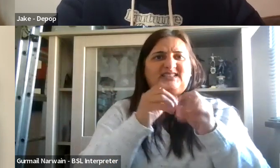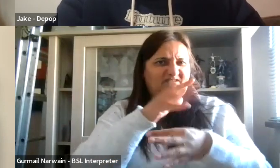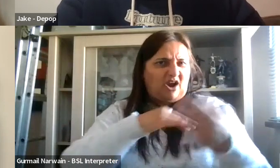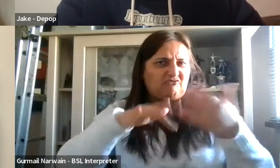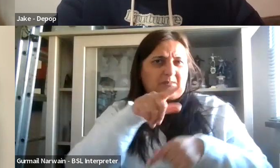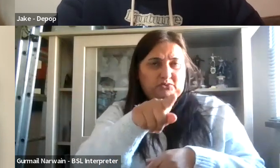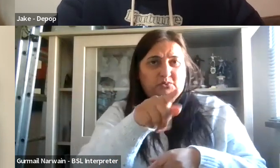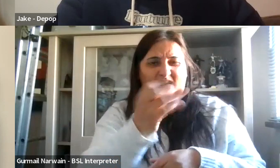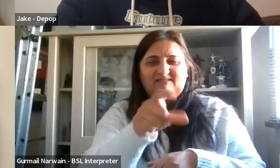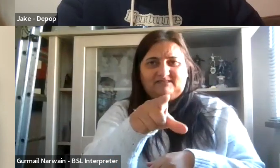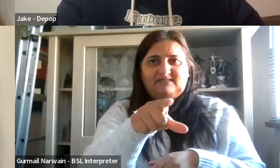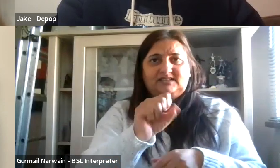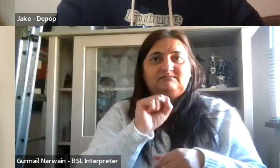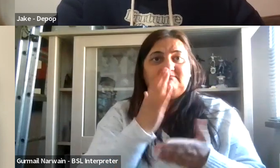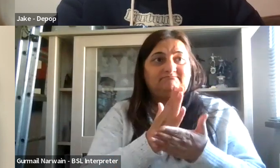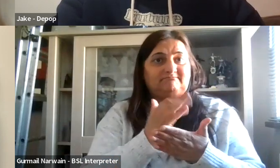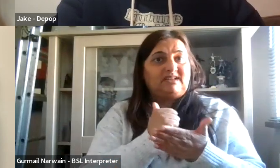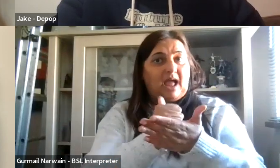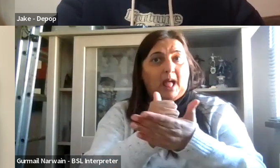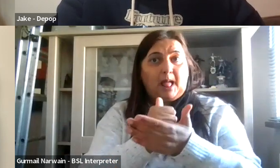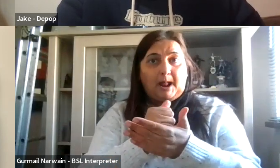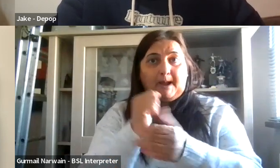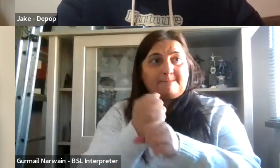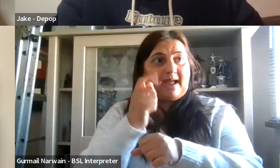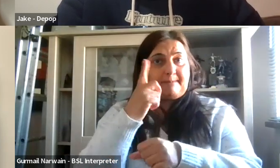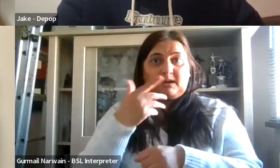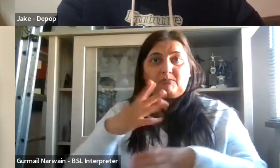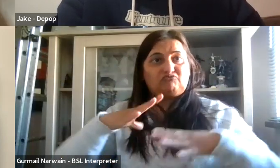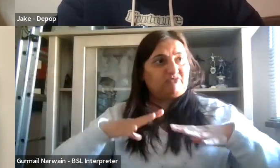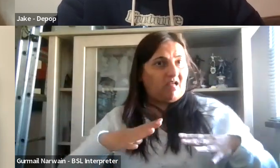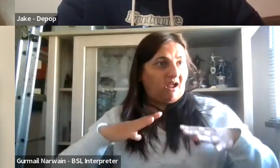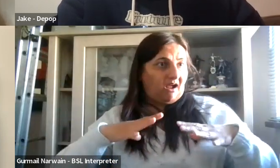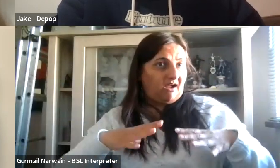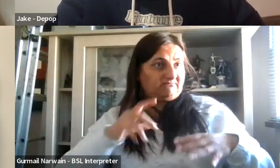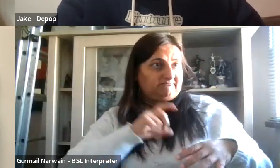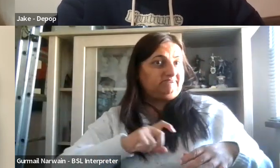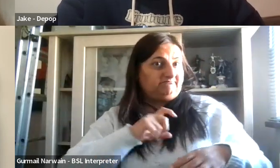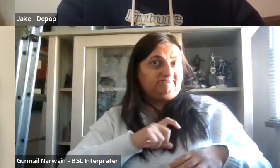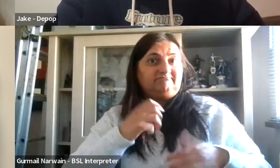in, that it helps to make people as as possible and as comfortable as possible. It helps to make people as relaxed as possible and as comfortable as possible.